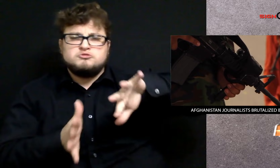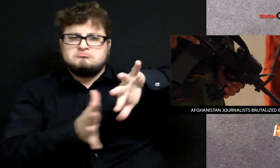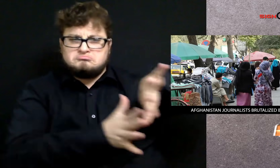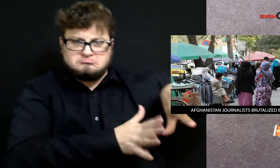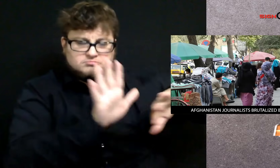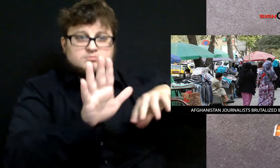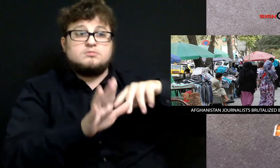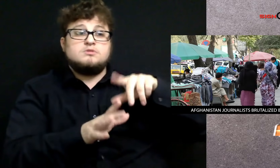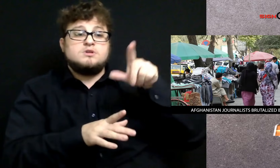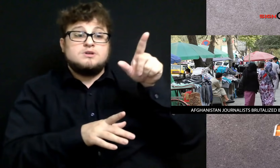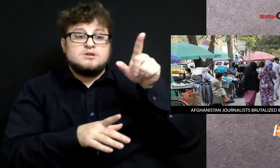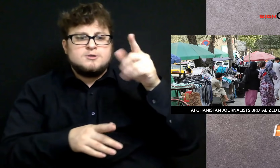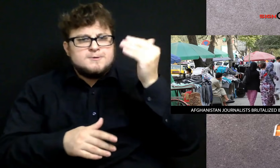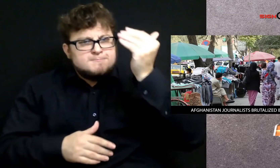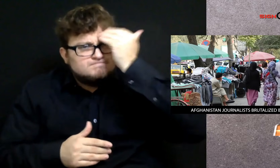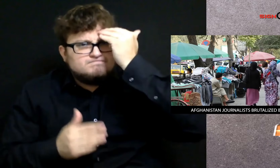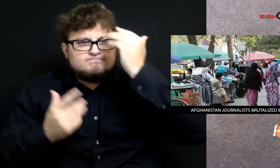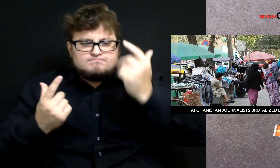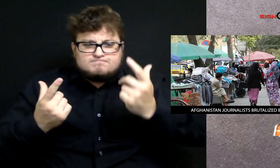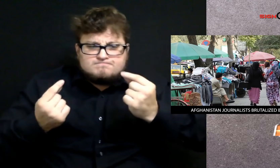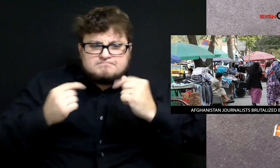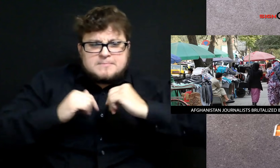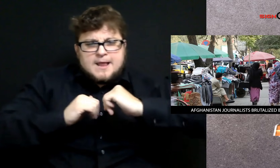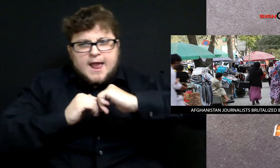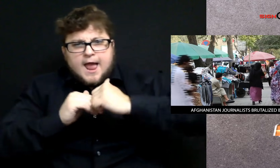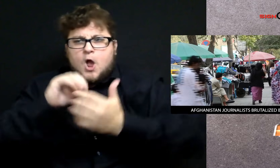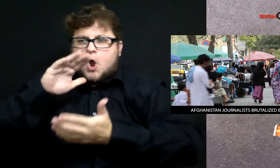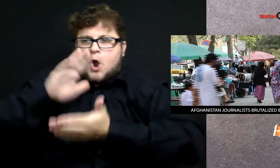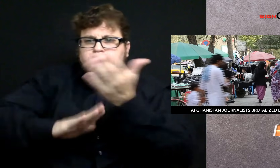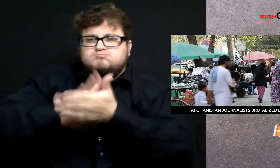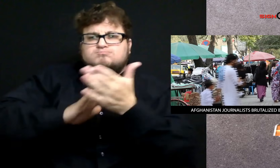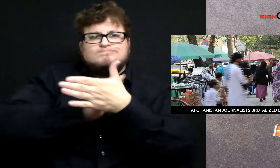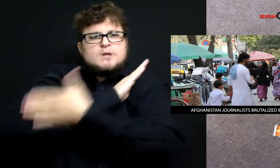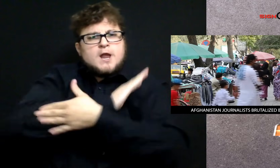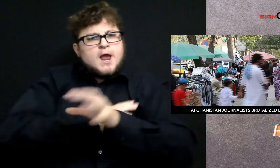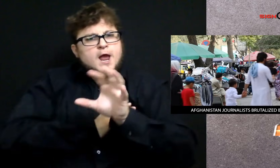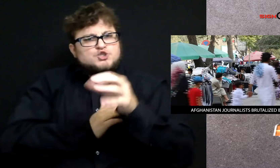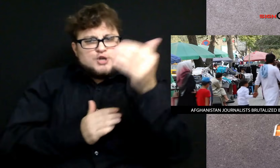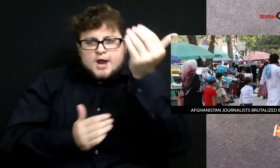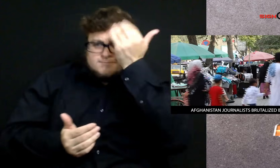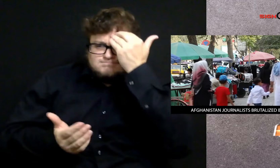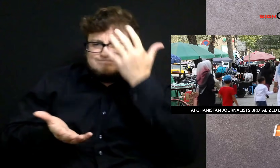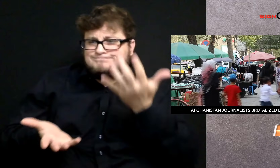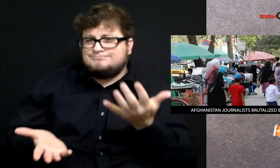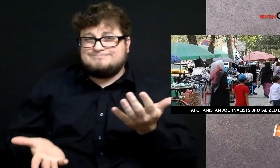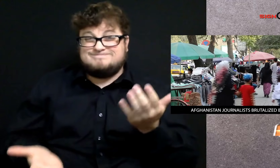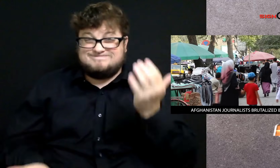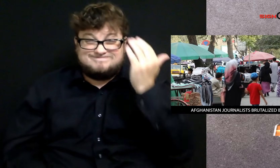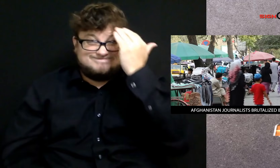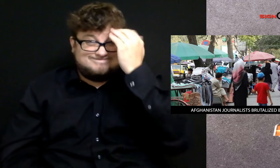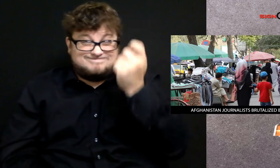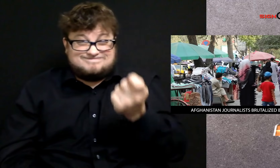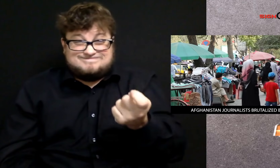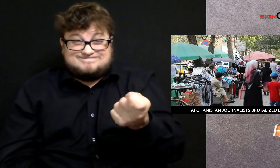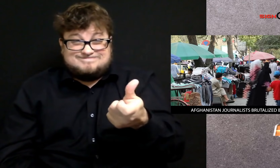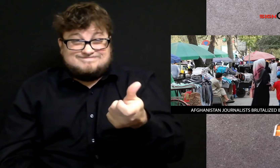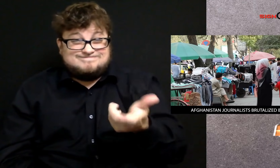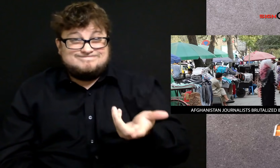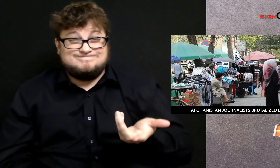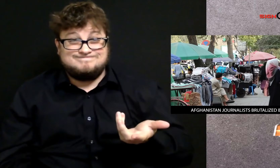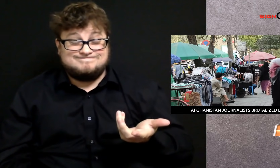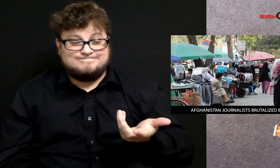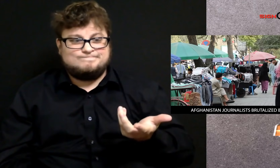they say the Taliban have little idea beyond religious principles about how to run the